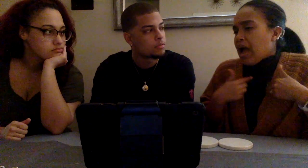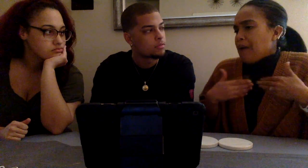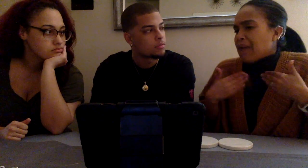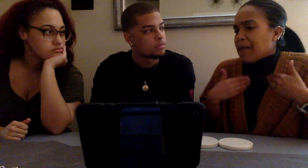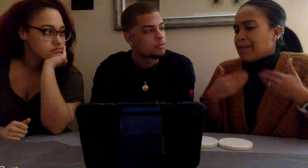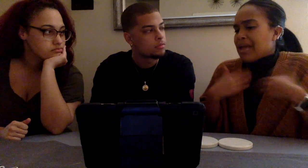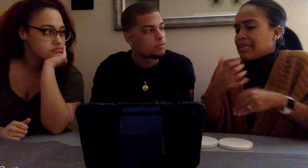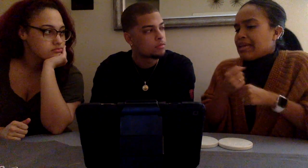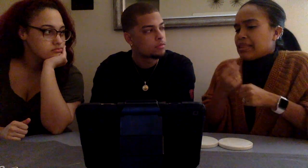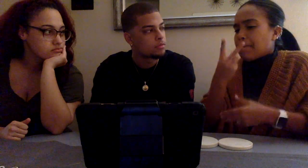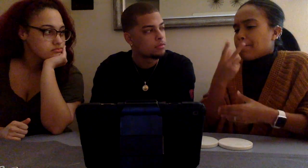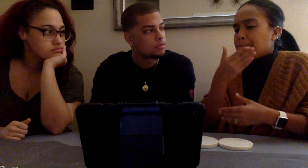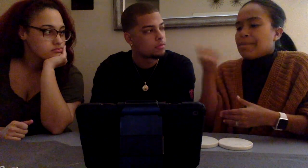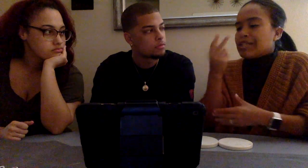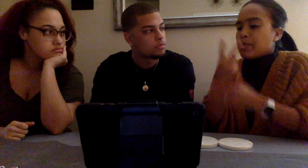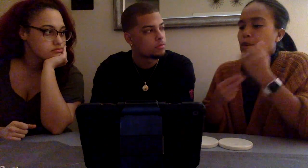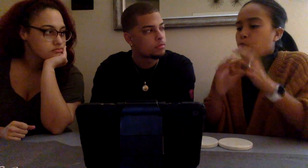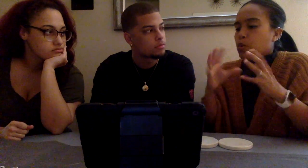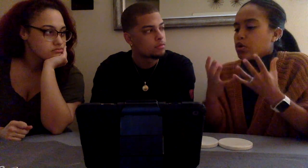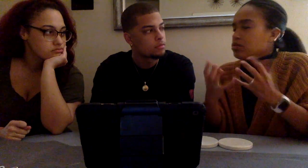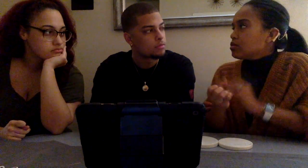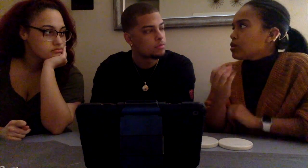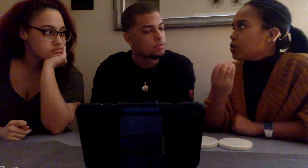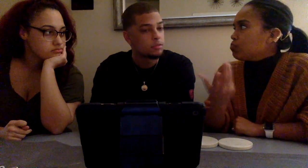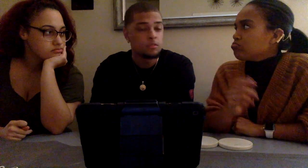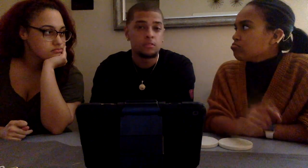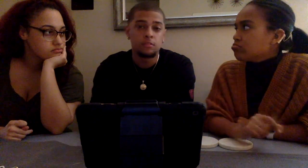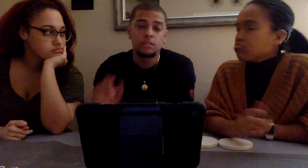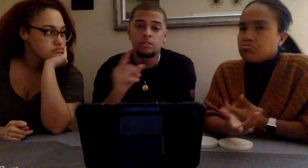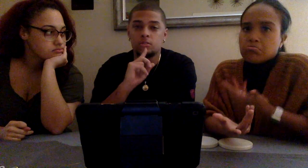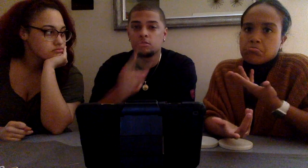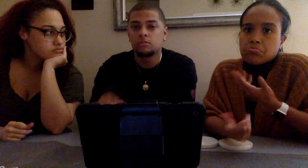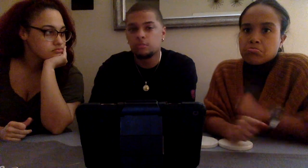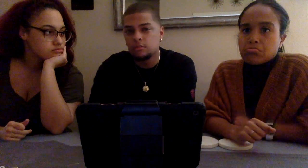I am happy to have the best of both worlds (Deaf & Hearing). Dante: That's true.